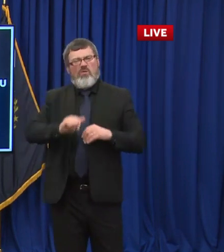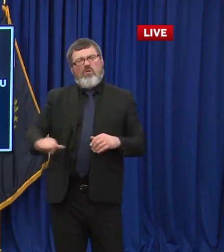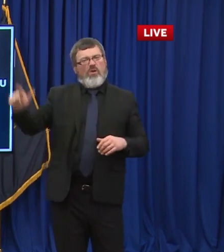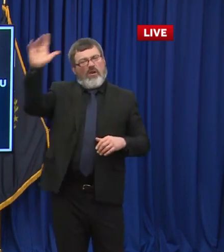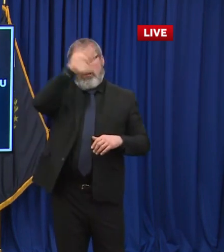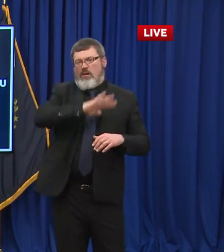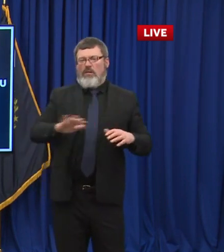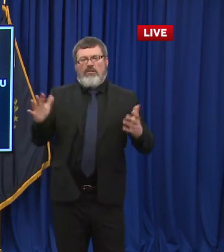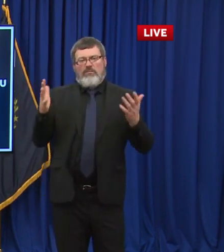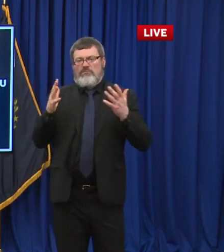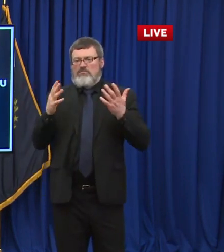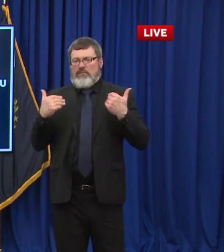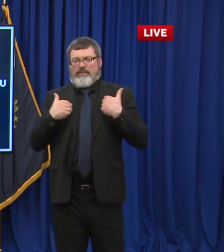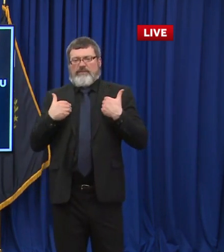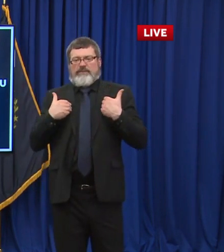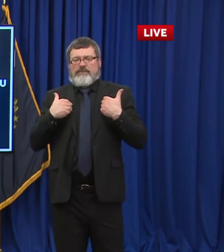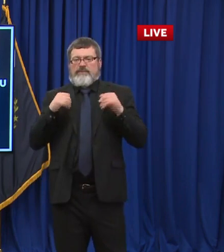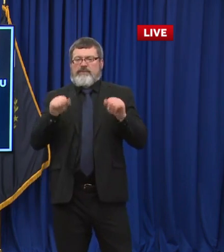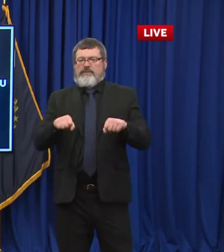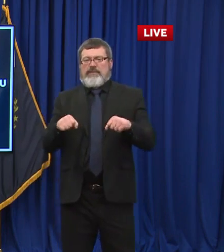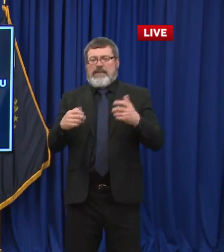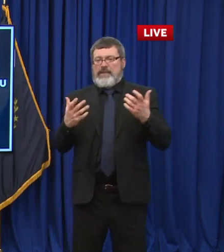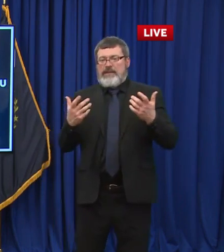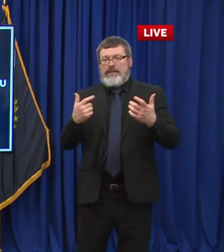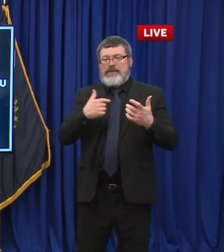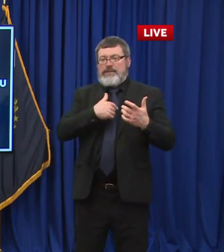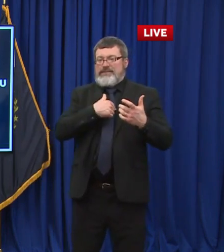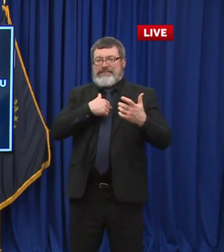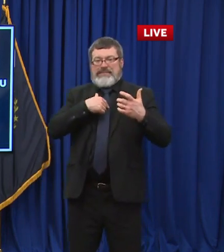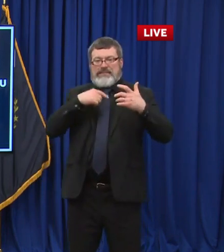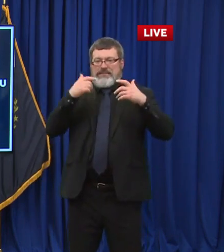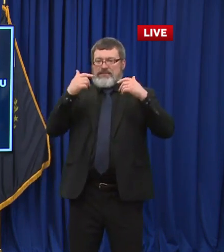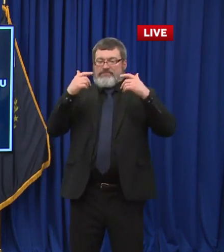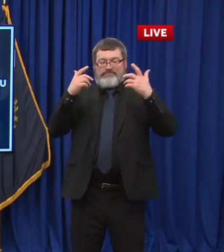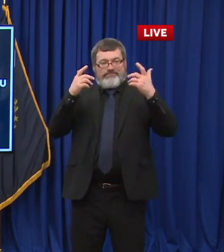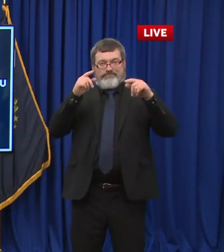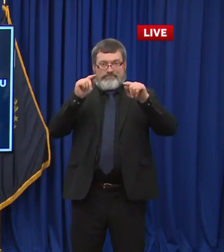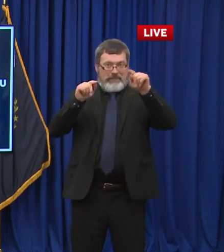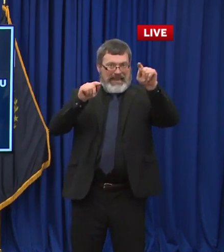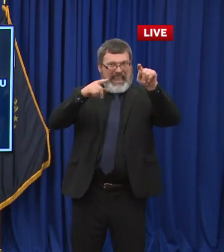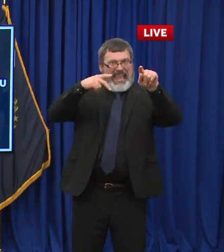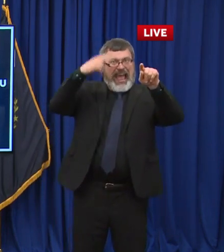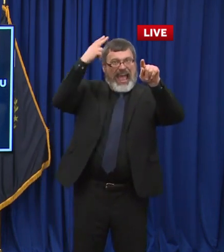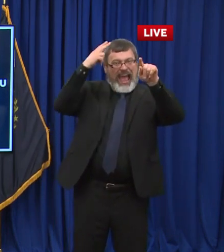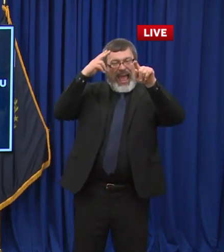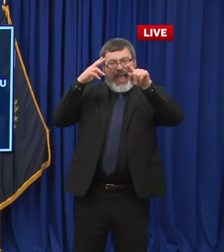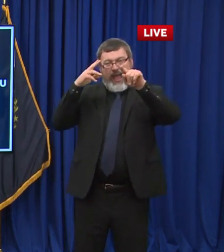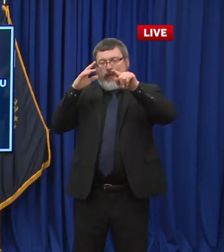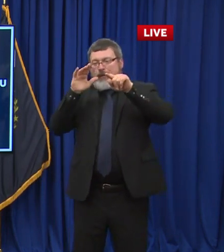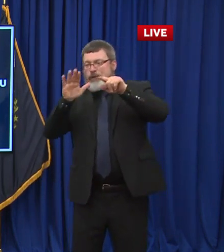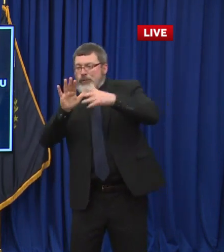EVERY COUNTY IN NEW HAMPSHIRE HAS HAD A SUBSTANTIAL OR HIGH LEVEL OF COMMUNITY TRANSMISSION.